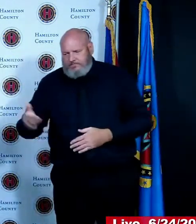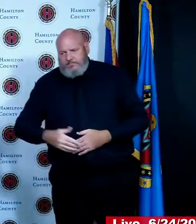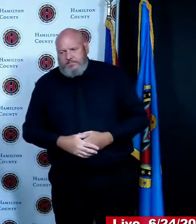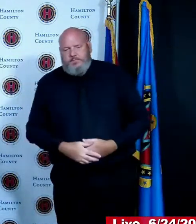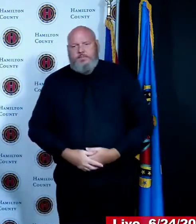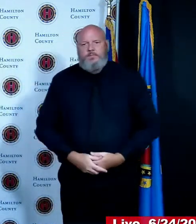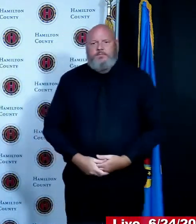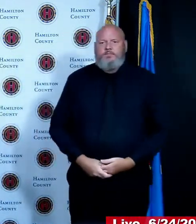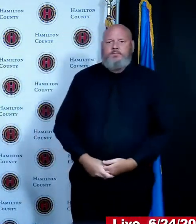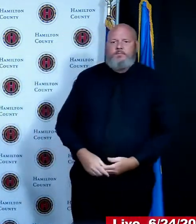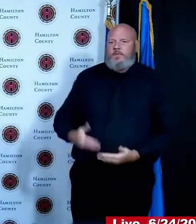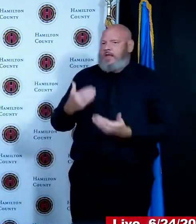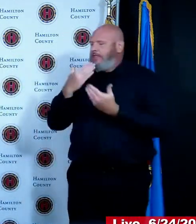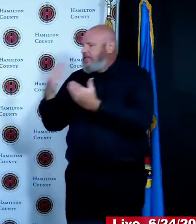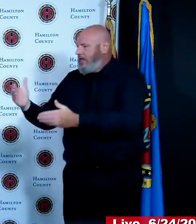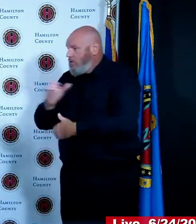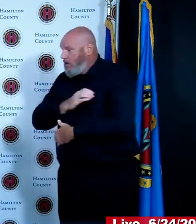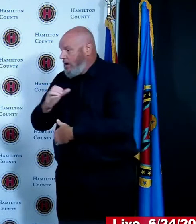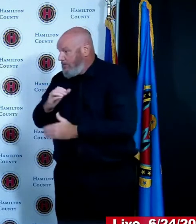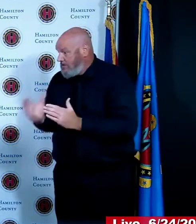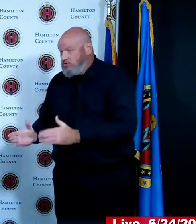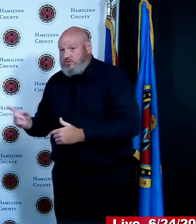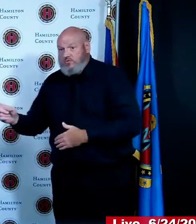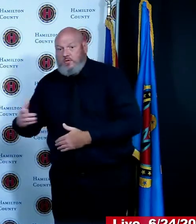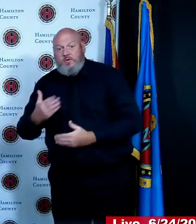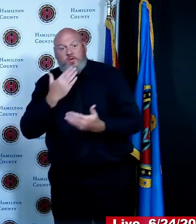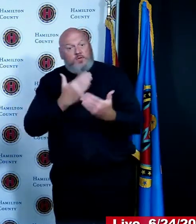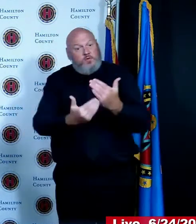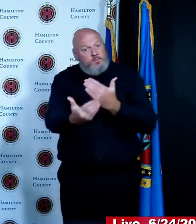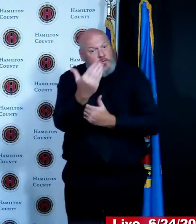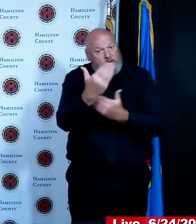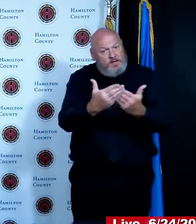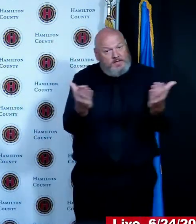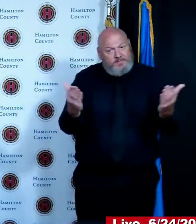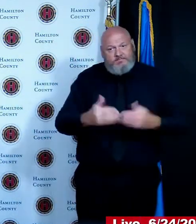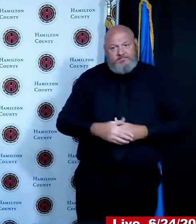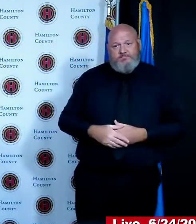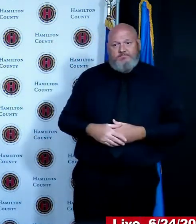Thank You commissioner and good morning so I always like to add on to the the